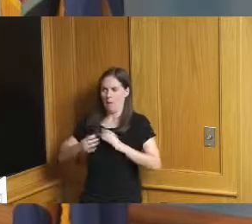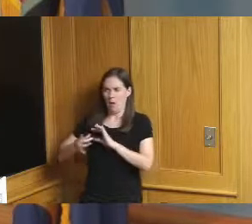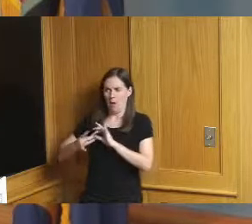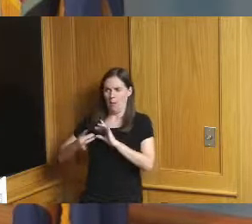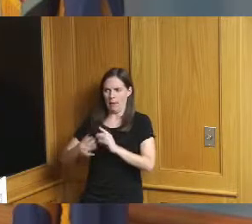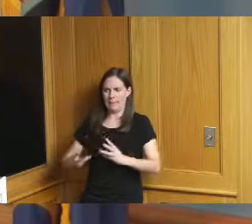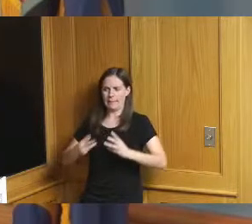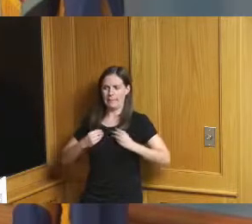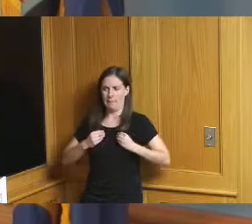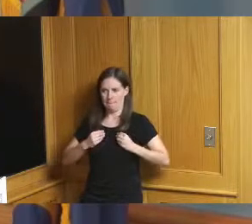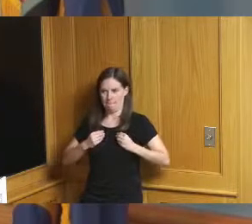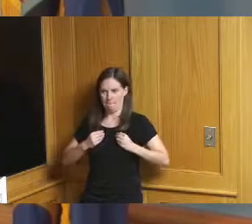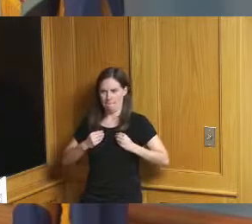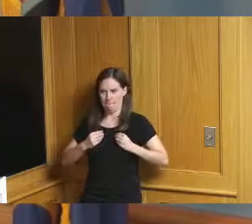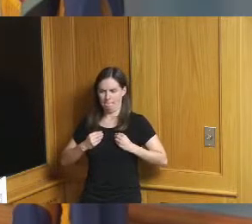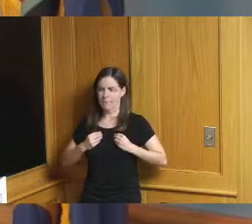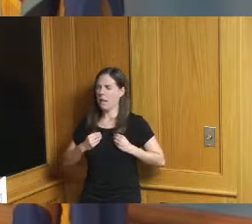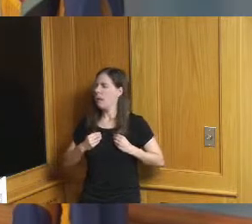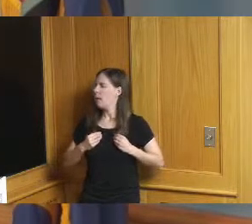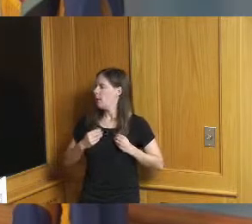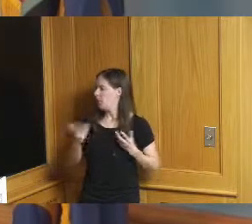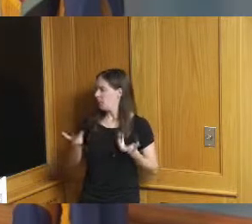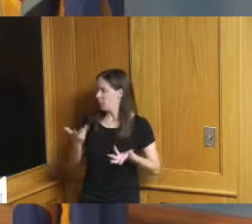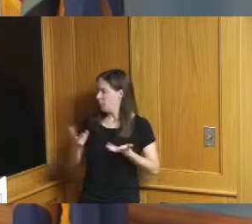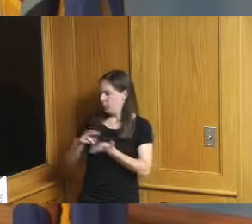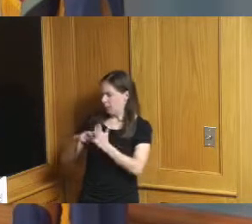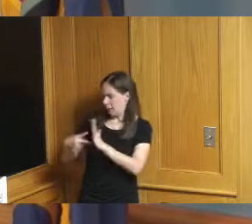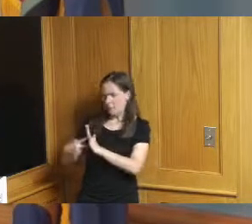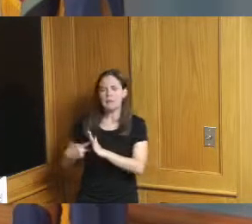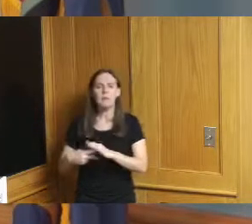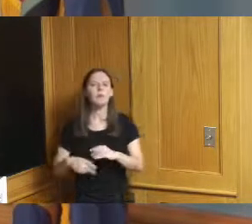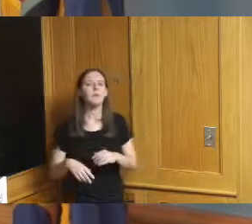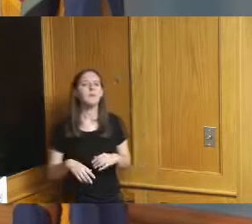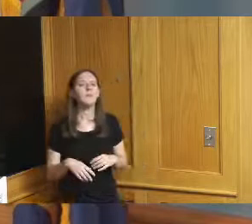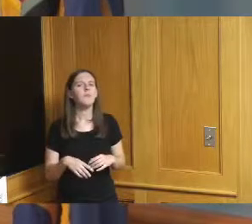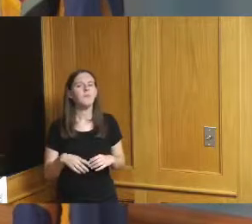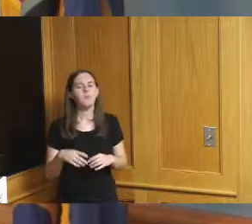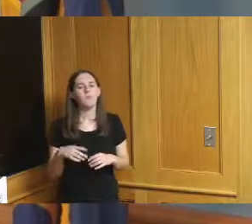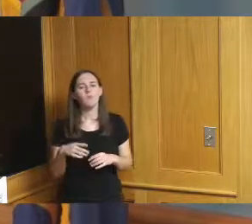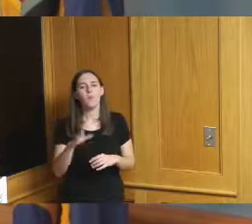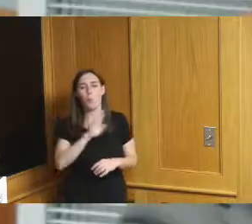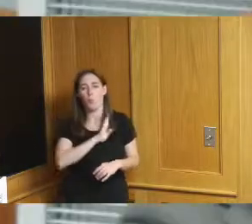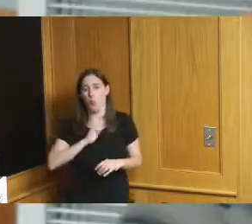um so what is there i mean they haven't yet we um we had a board meeting this more committee meeting